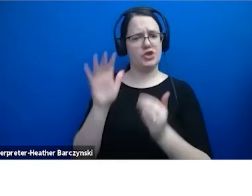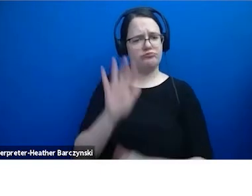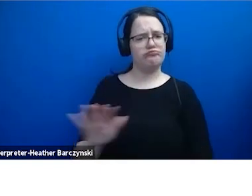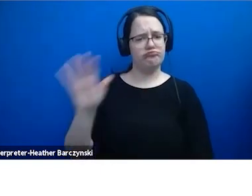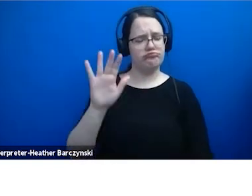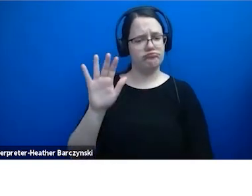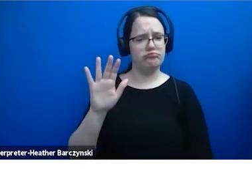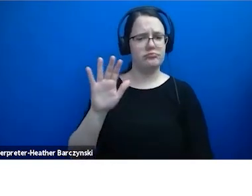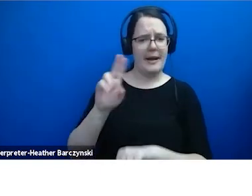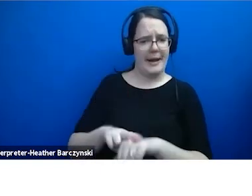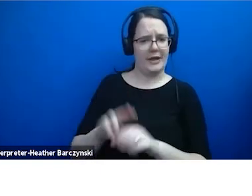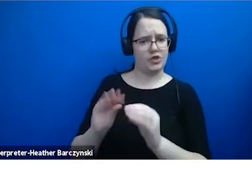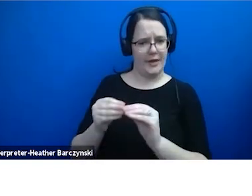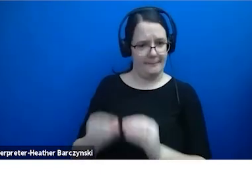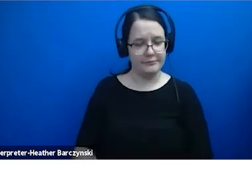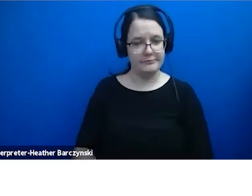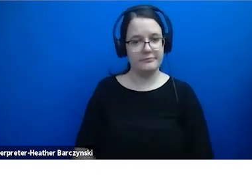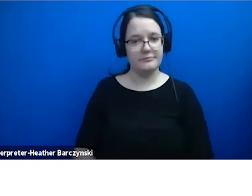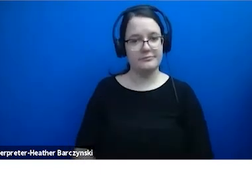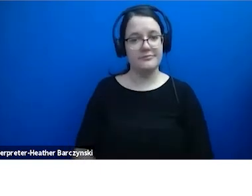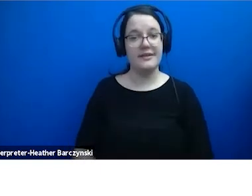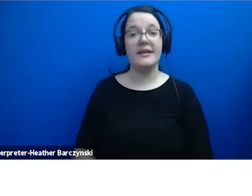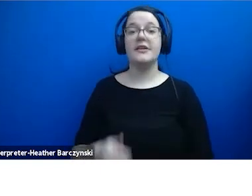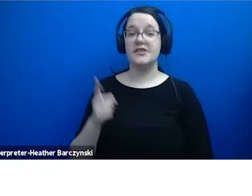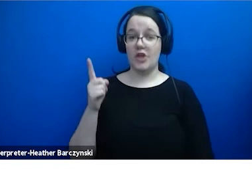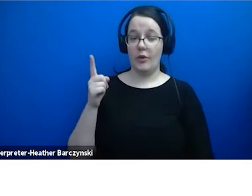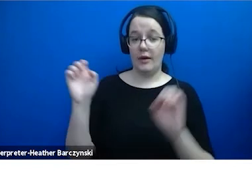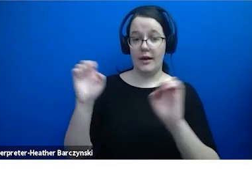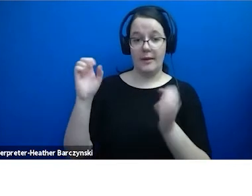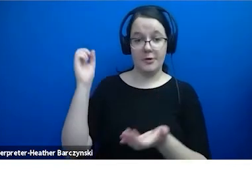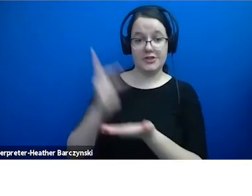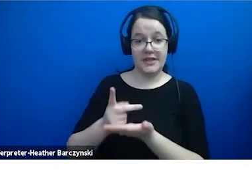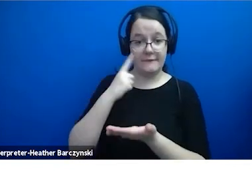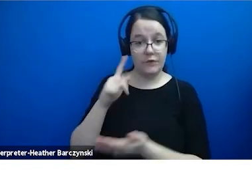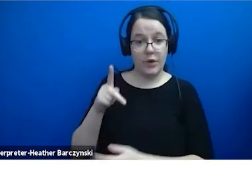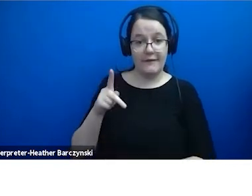so once the emergency use authorization was granted for the pfizer vaccine or we or we